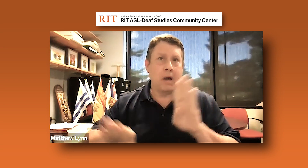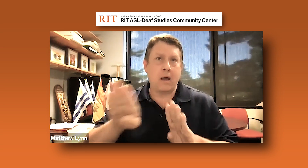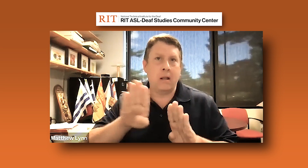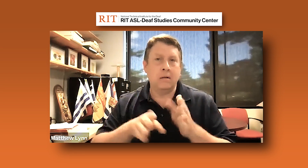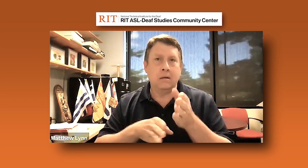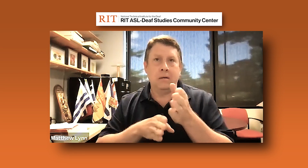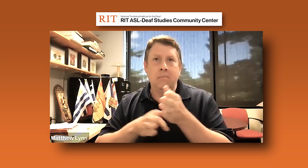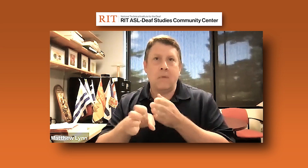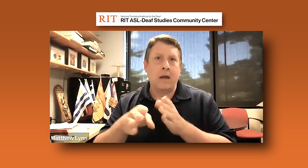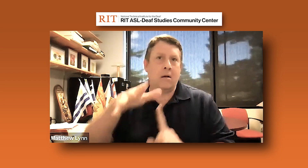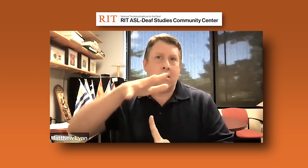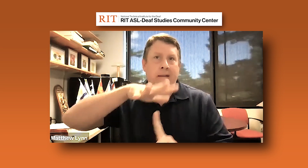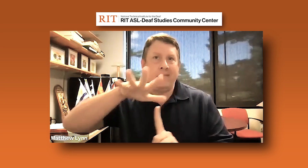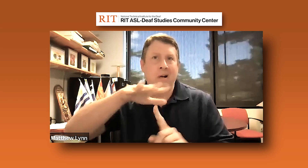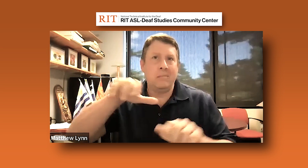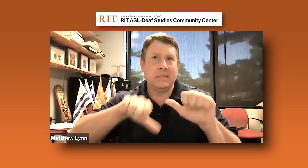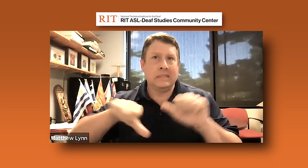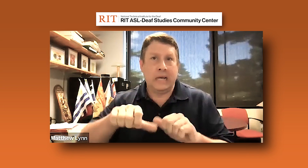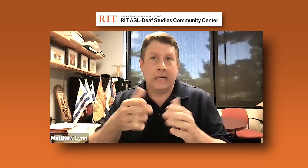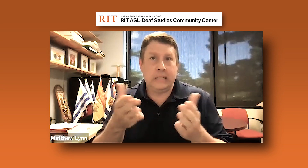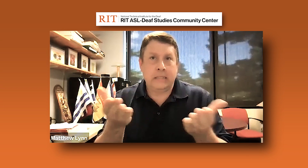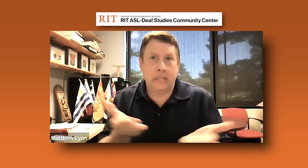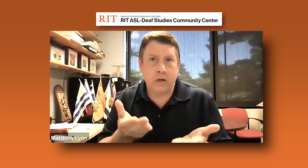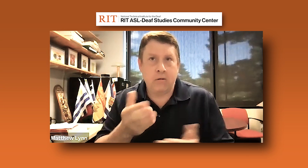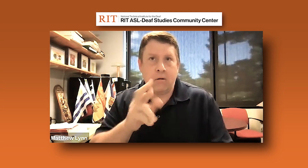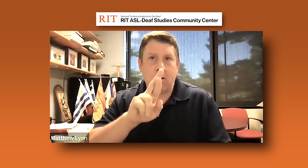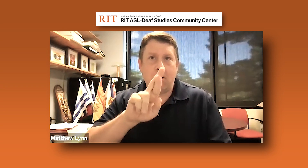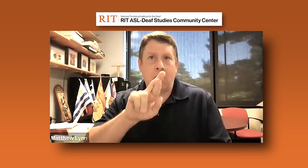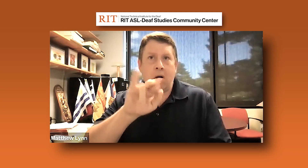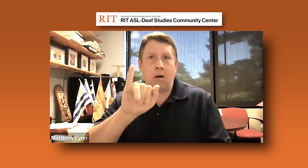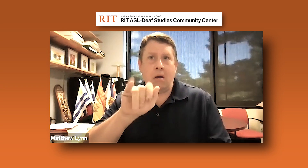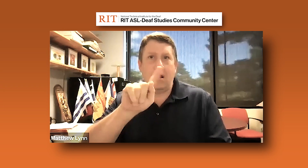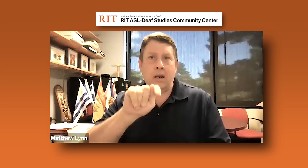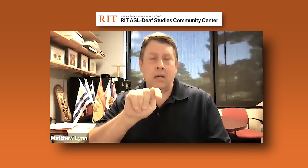Barbara received her baccalaureate degree in biology and environmental science